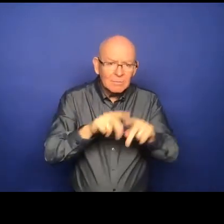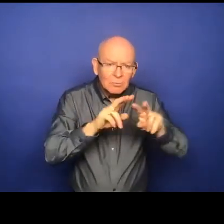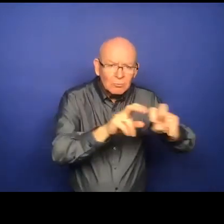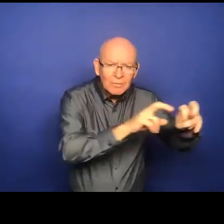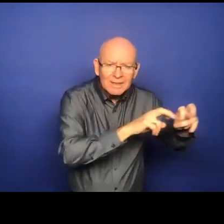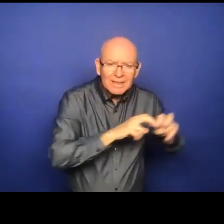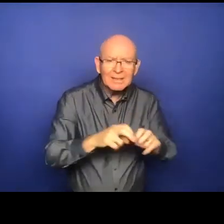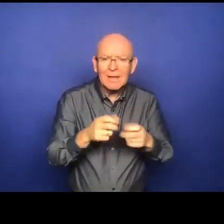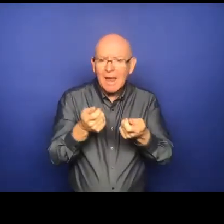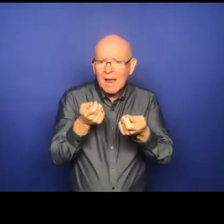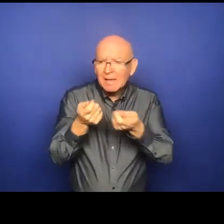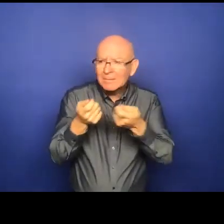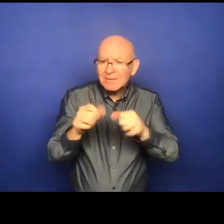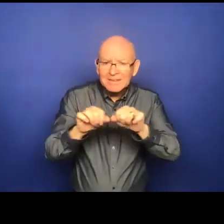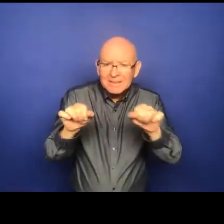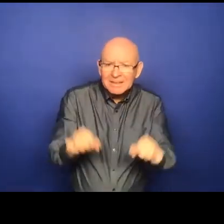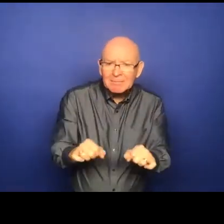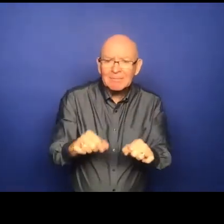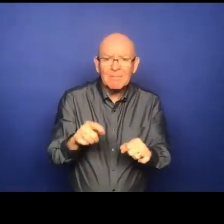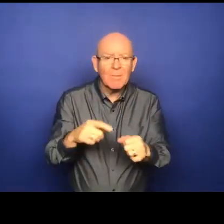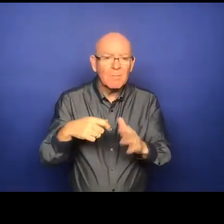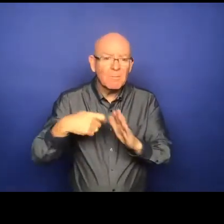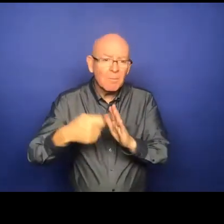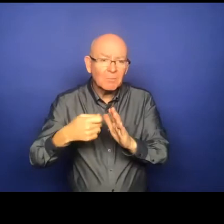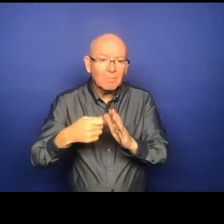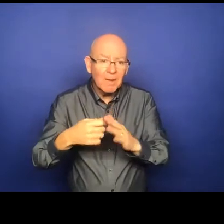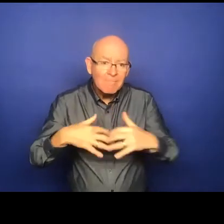collection that's just been modified to monitor the pandemic